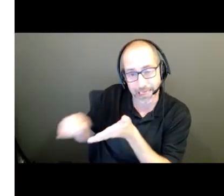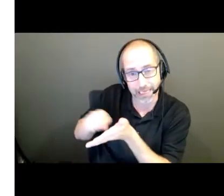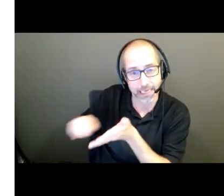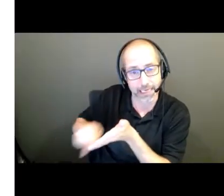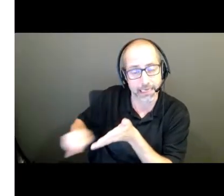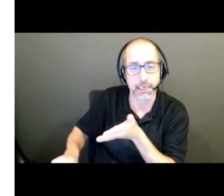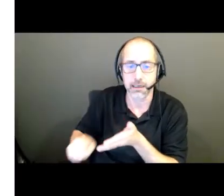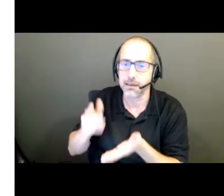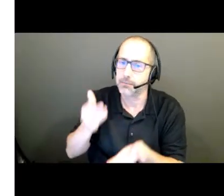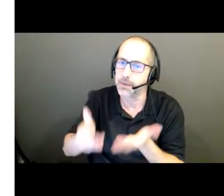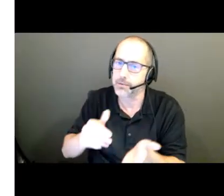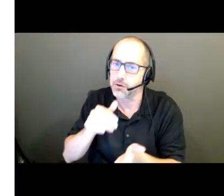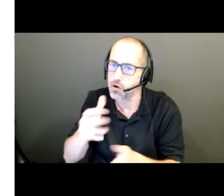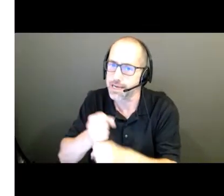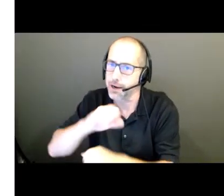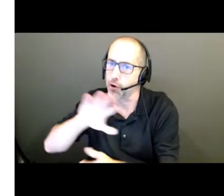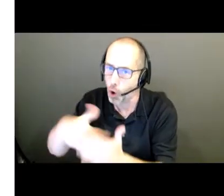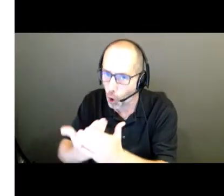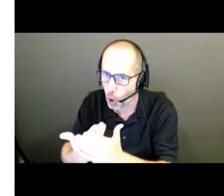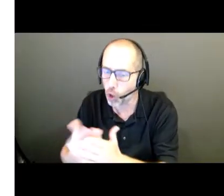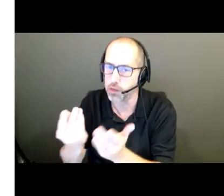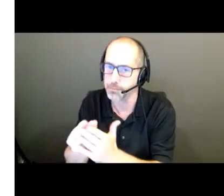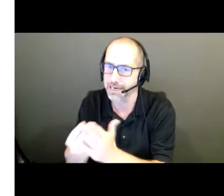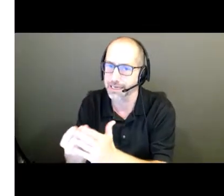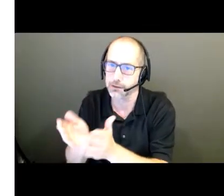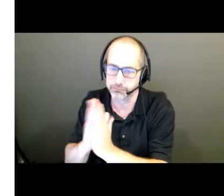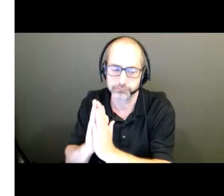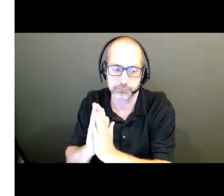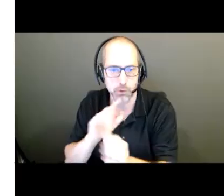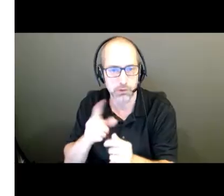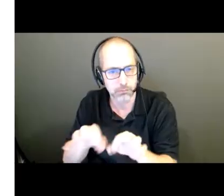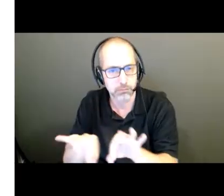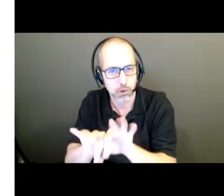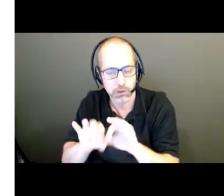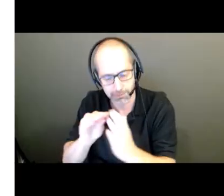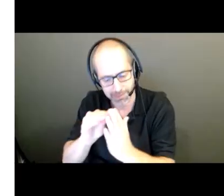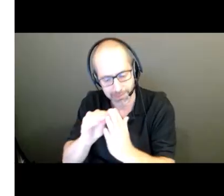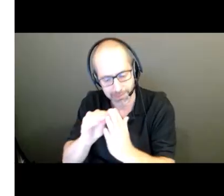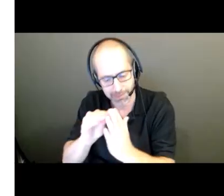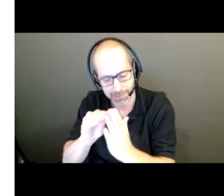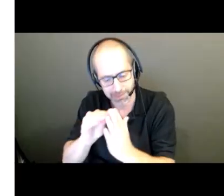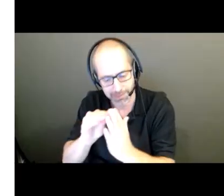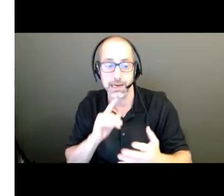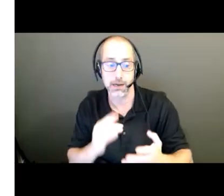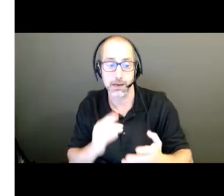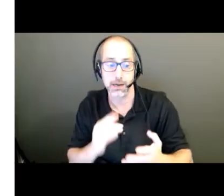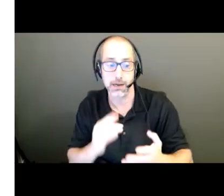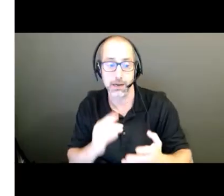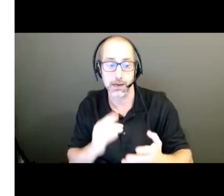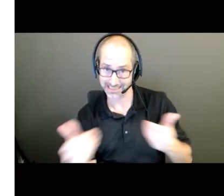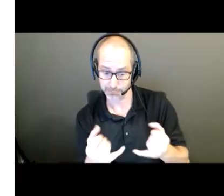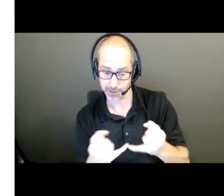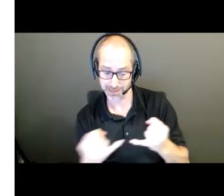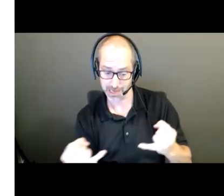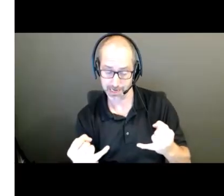Additionally, as noted, there is a separate per diem and accommodation line item. This is where you will include an amount for food and incidentals